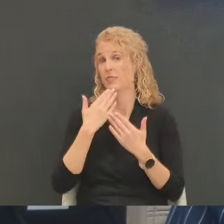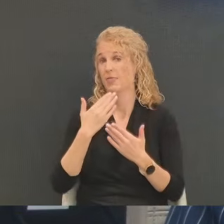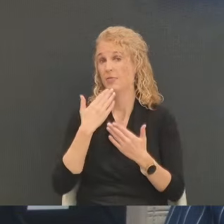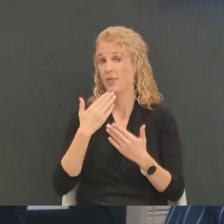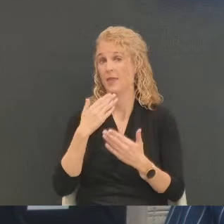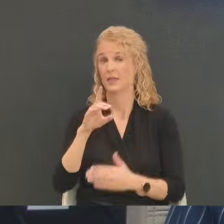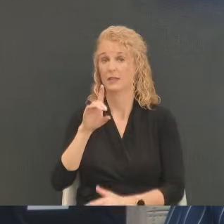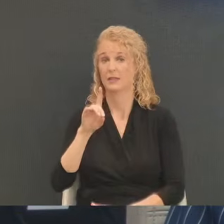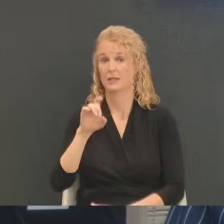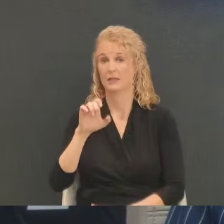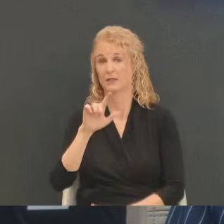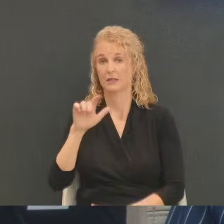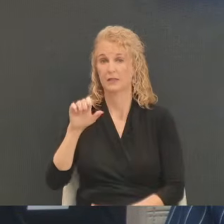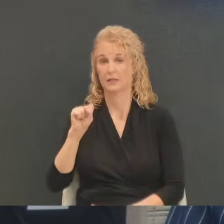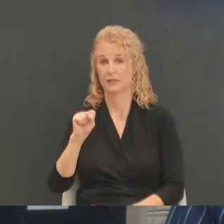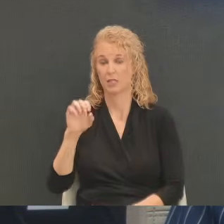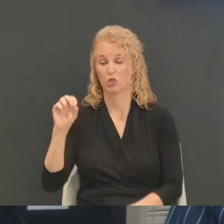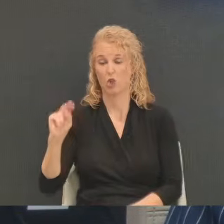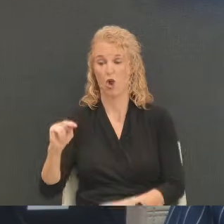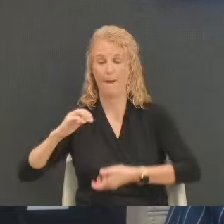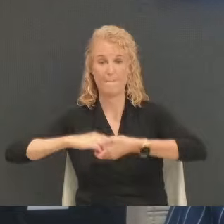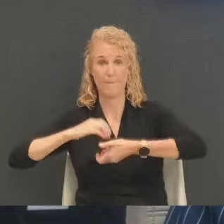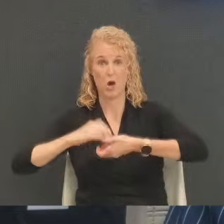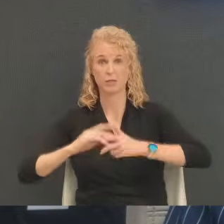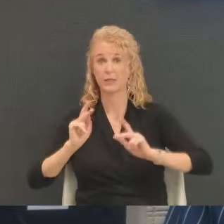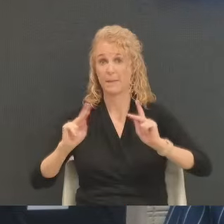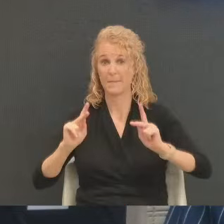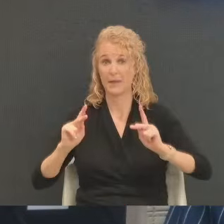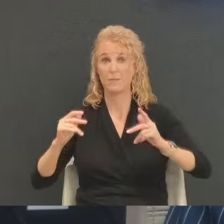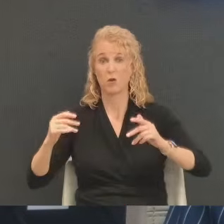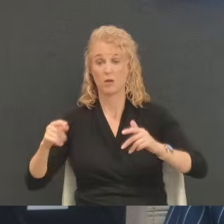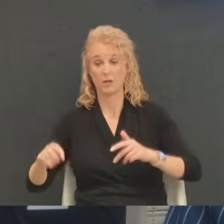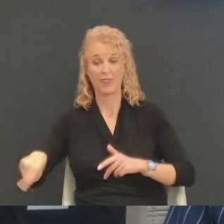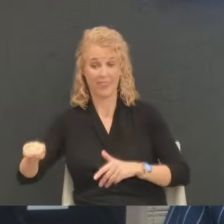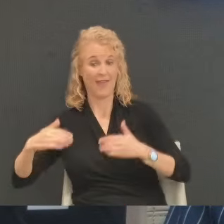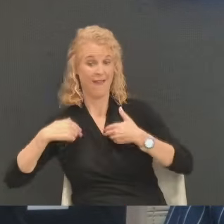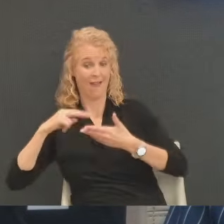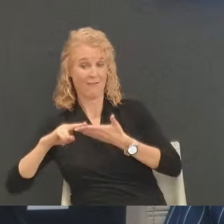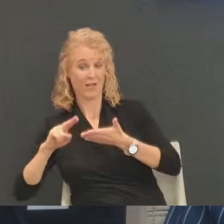zone partners. This is where the people have the contracts and the people that are small businesses